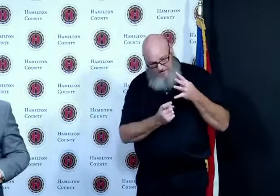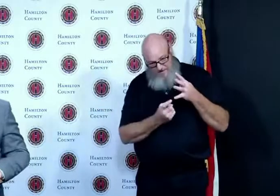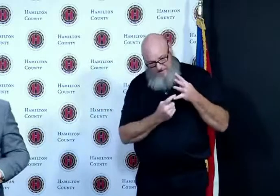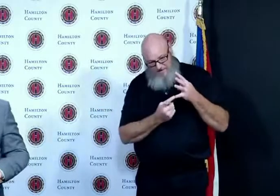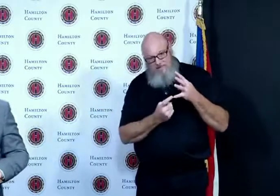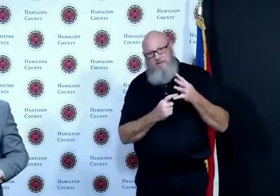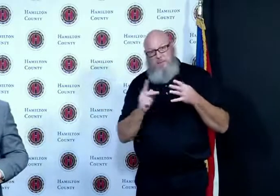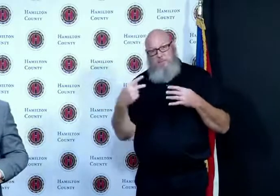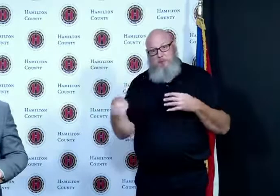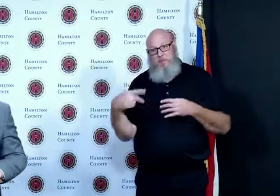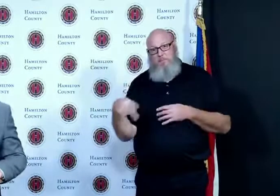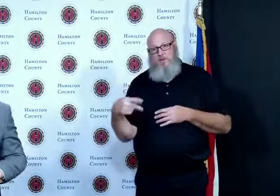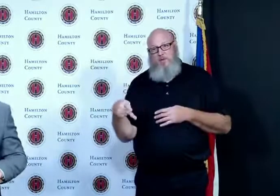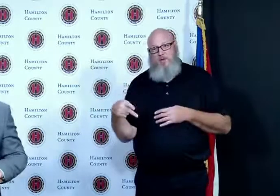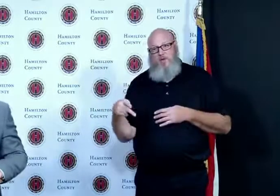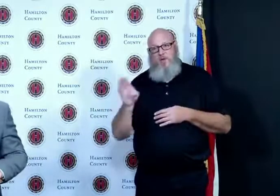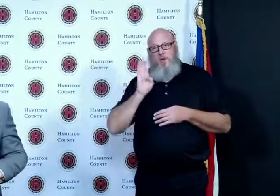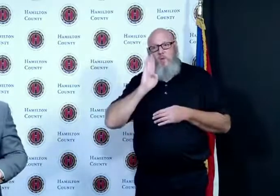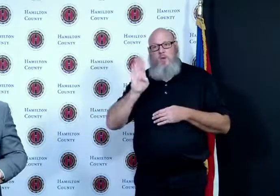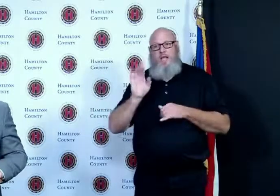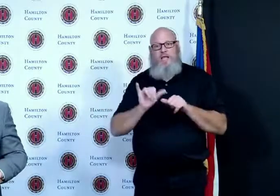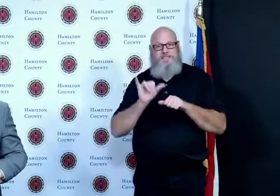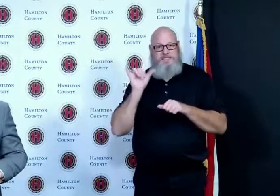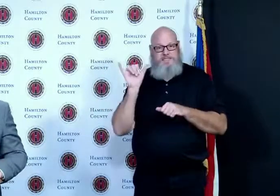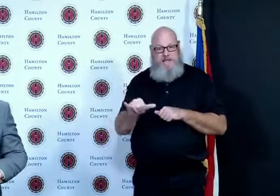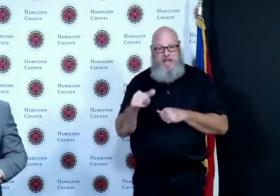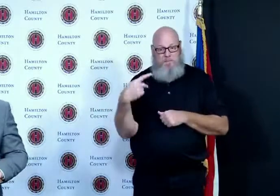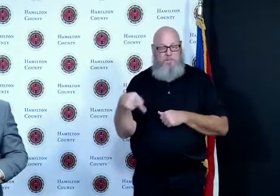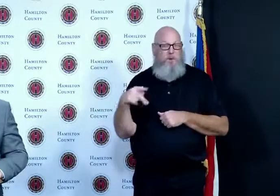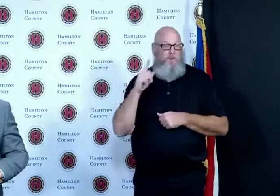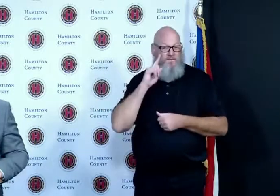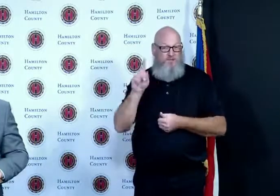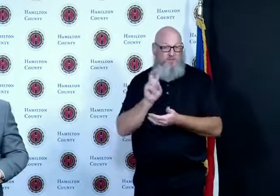to be improving a little bit and I'll run through those here in a second but please please please